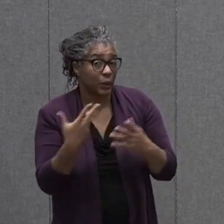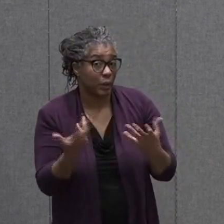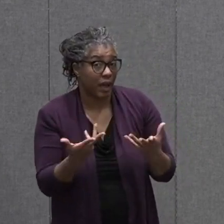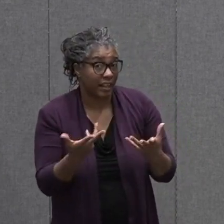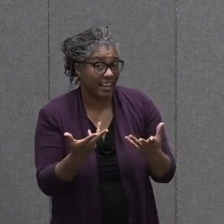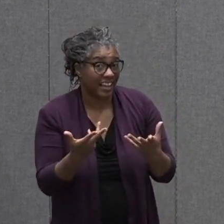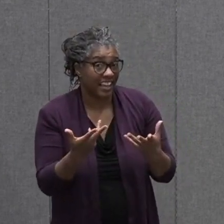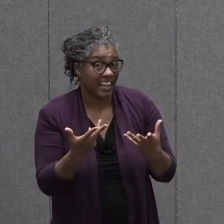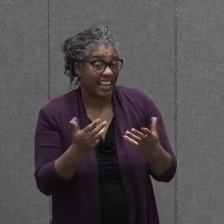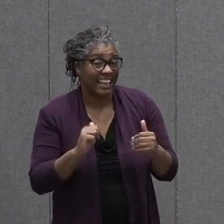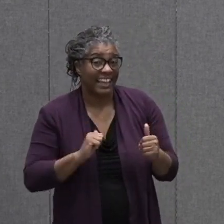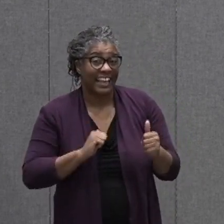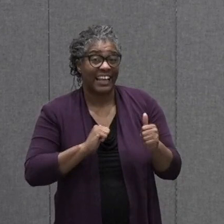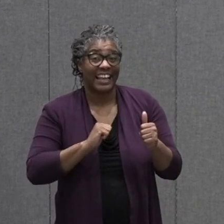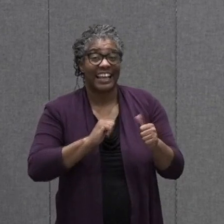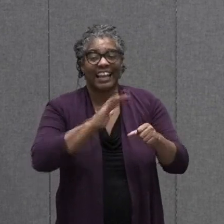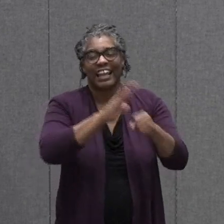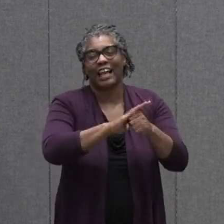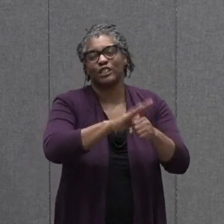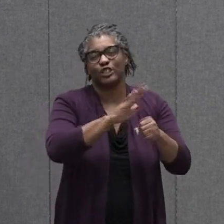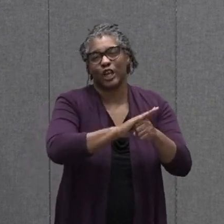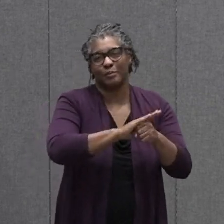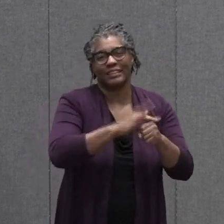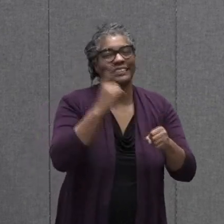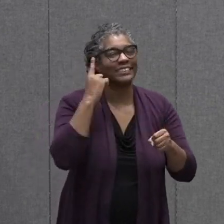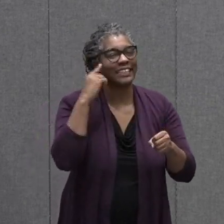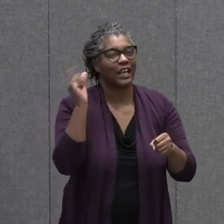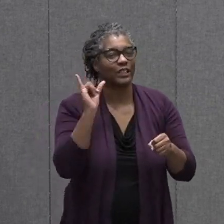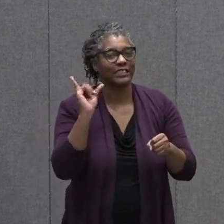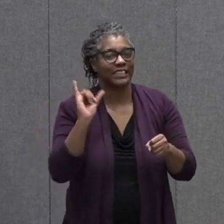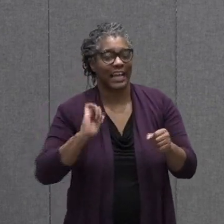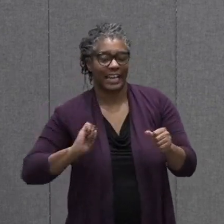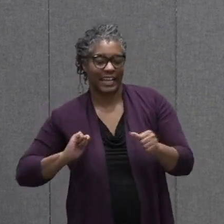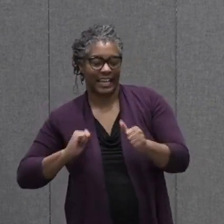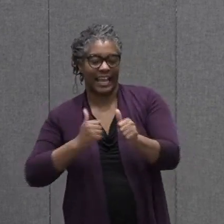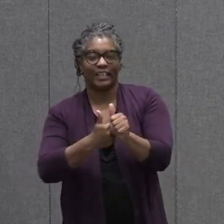Catch up. That's a pretty good one.